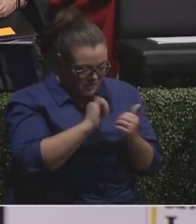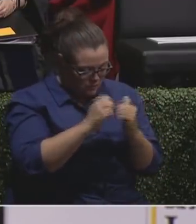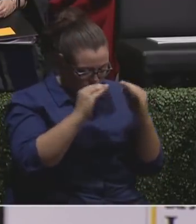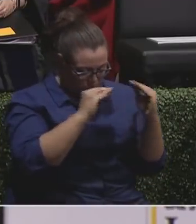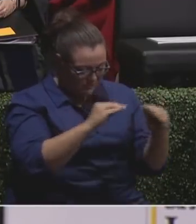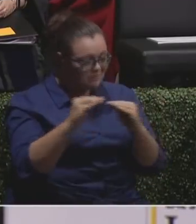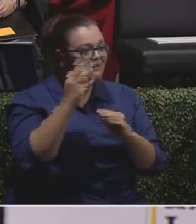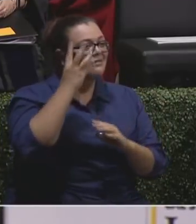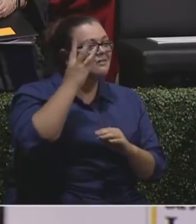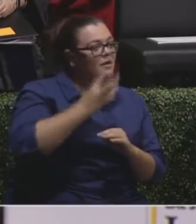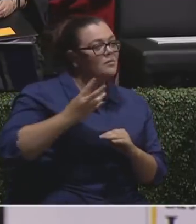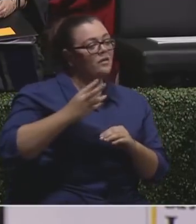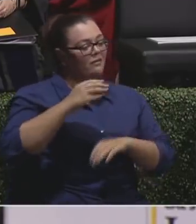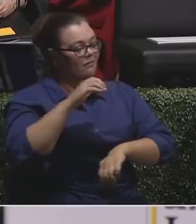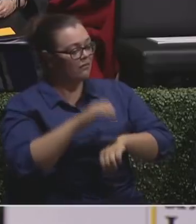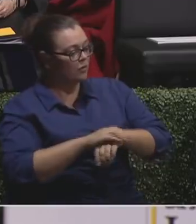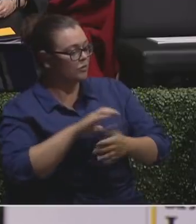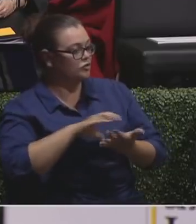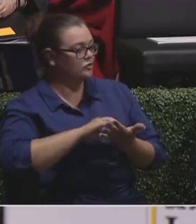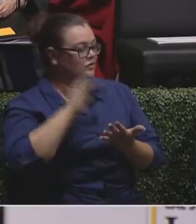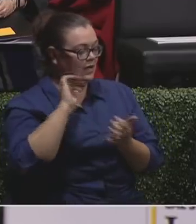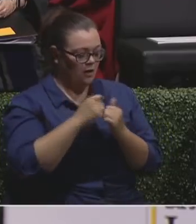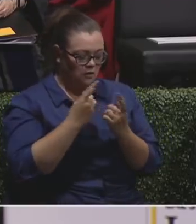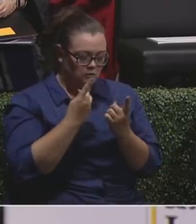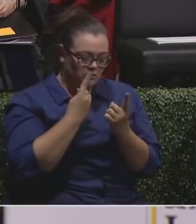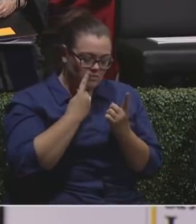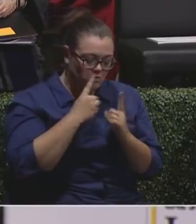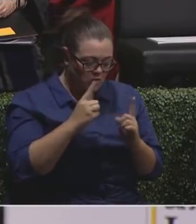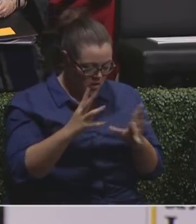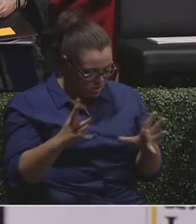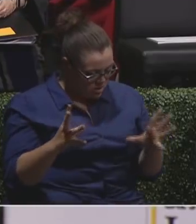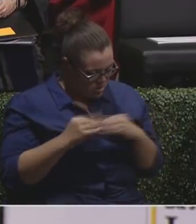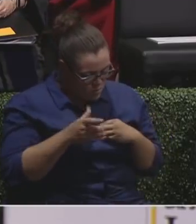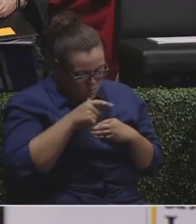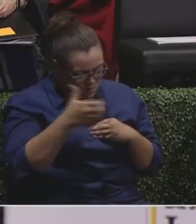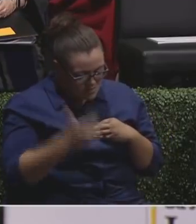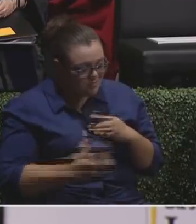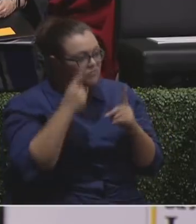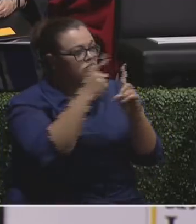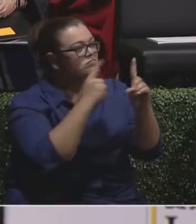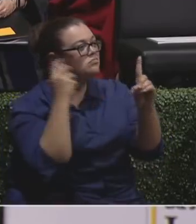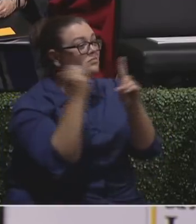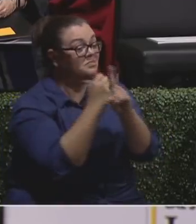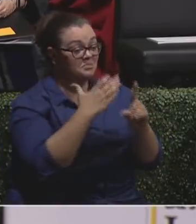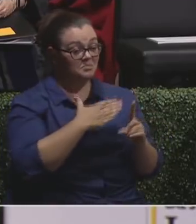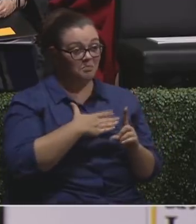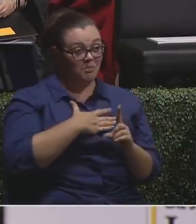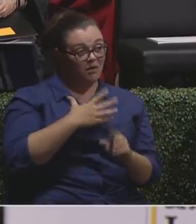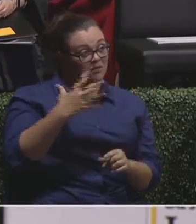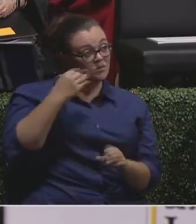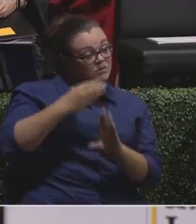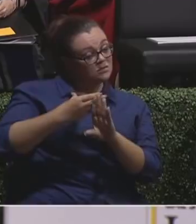I BELIEVE CAMINO NUEVO CHARTER ACADEMY IS A MODEL SYSTEM FOR EDUCATING POOR, ENGLISH LEARNER, LATINO STUDENTS TO ACHIEVE THEIR POTENTIAL.